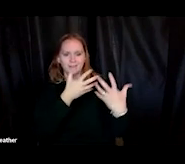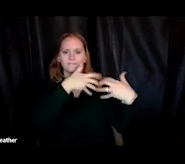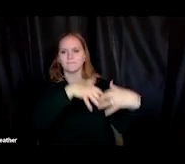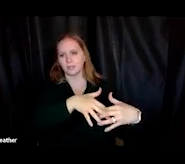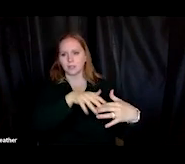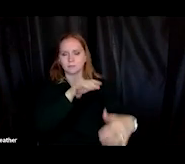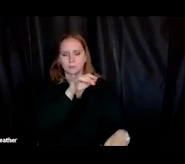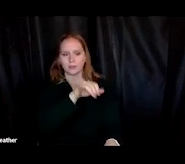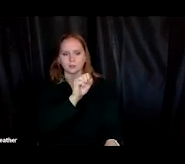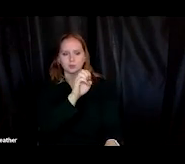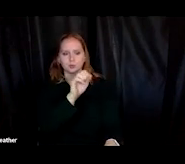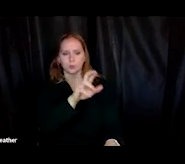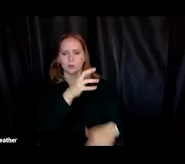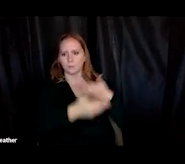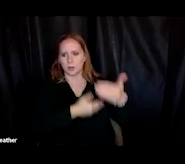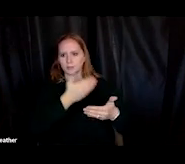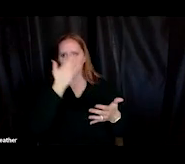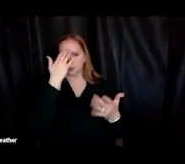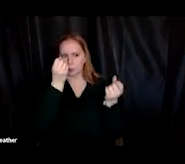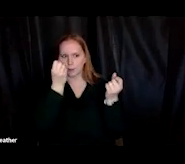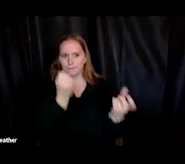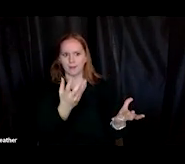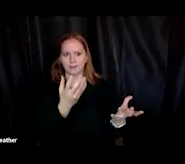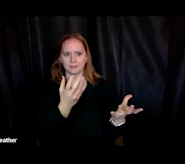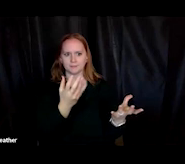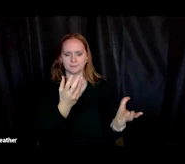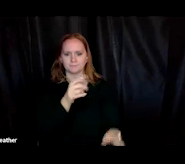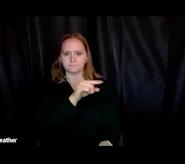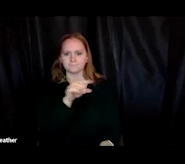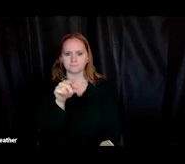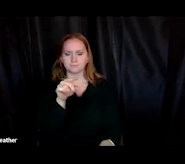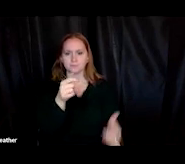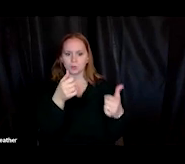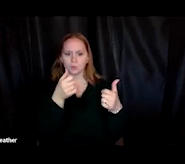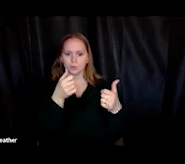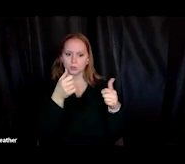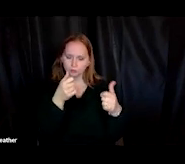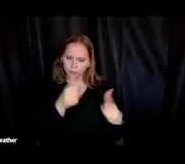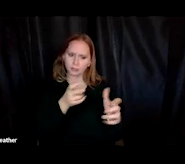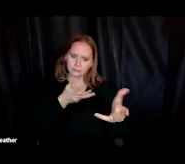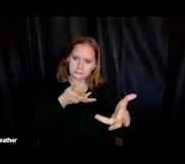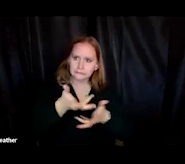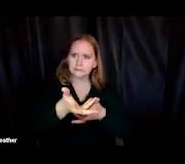And I know that there are many, many CoCs out there that are trying to meaningfully engage and integrate people with lived experience